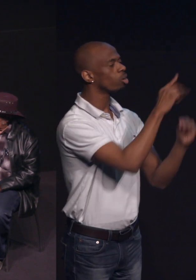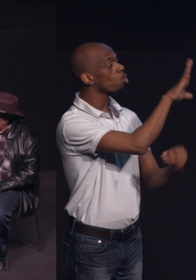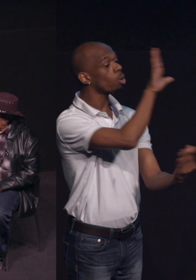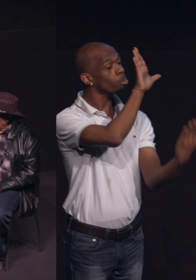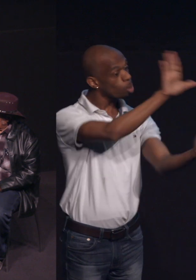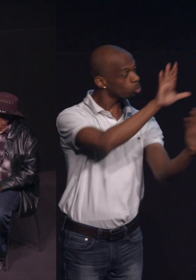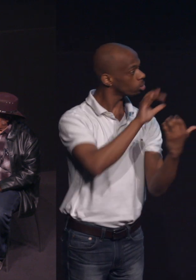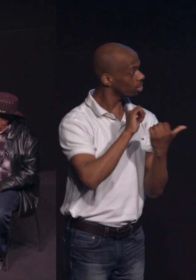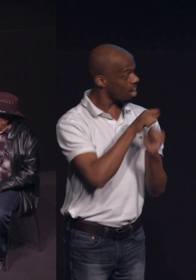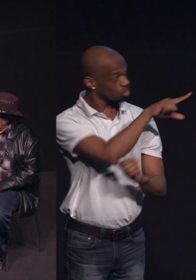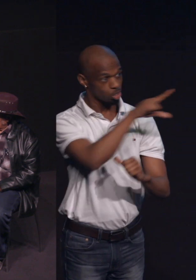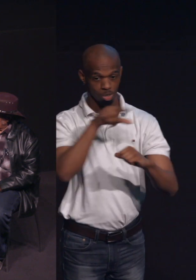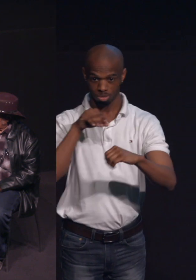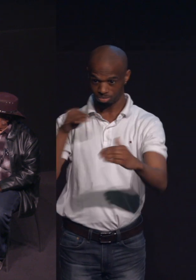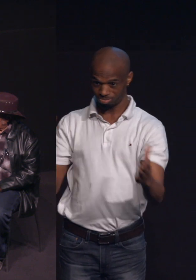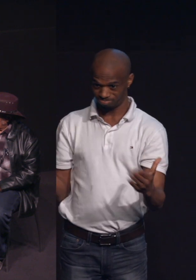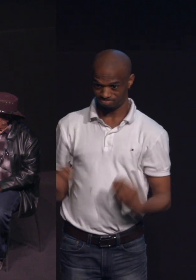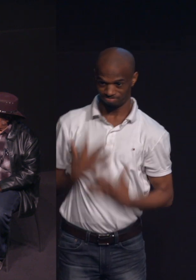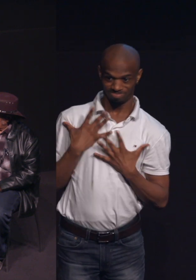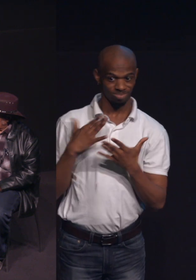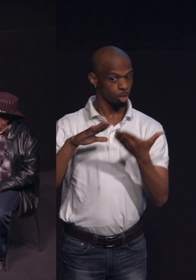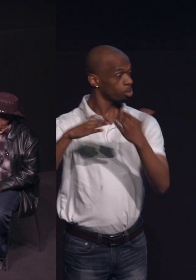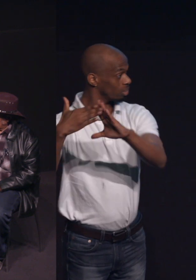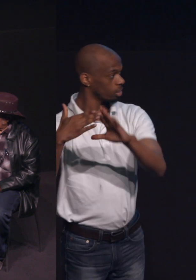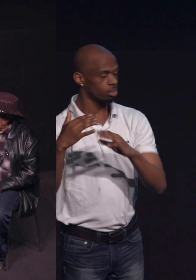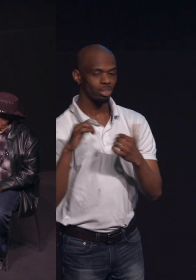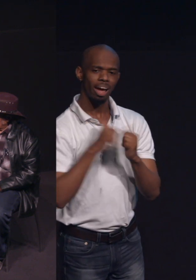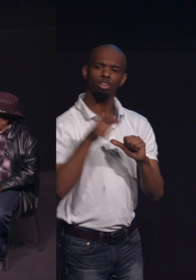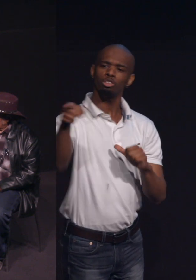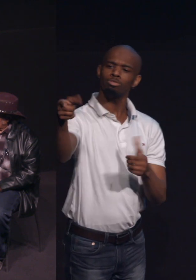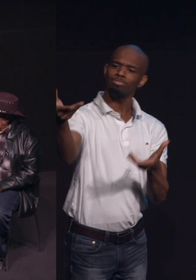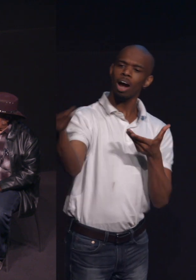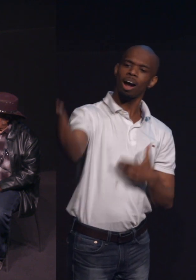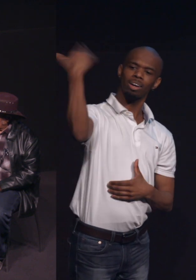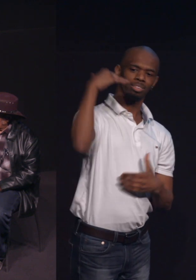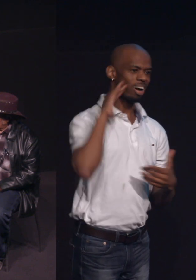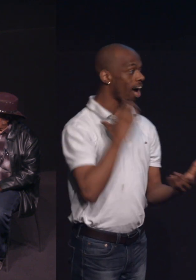the invitation for our people to come up on the farm and learn